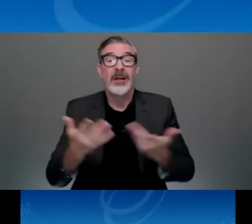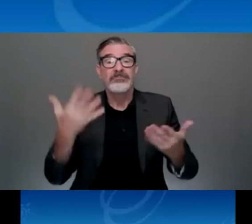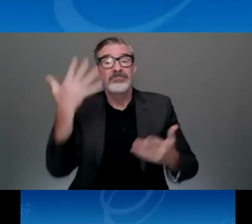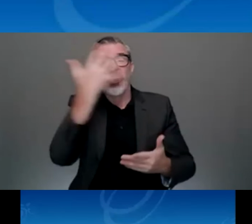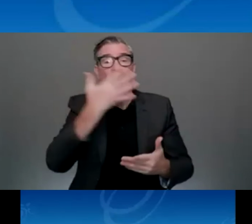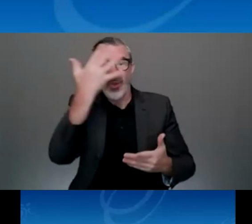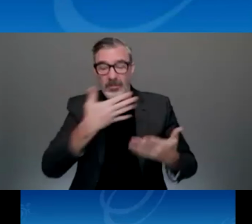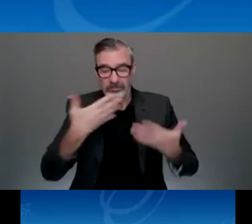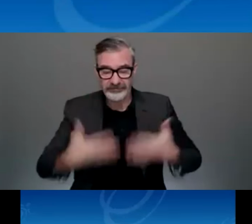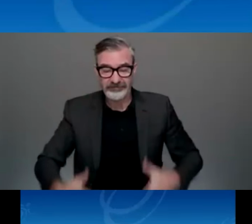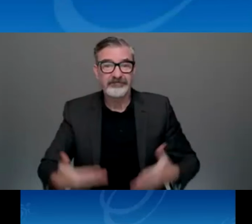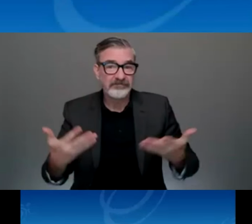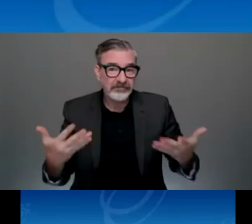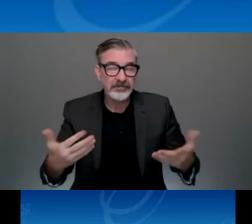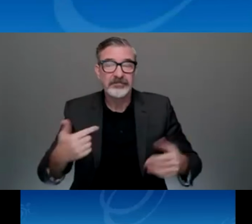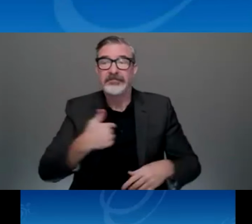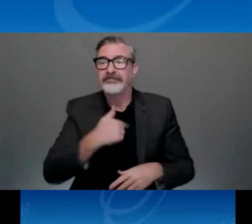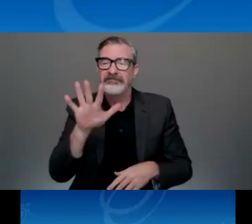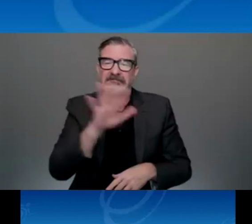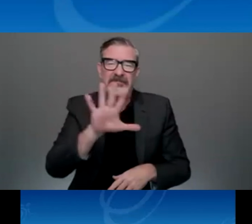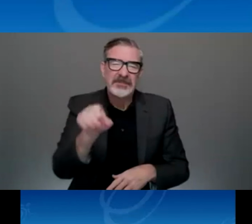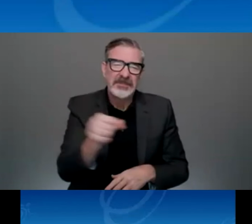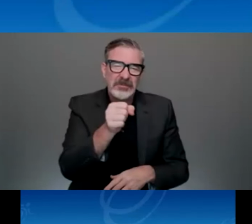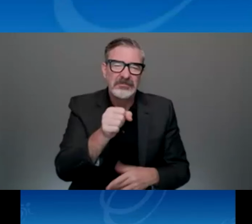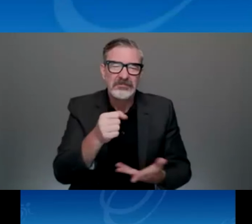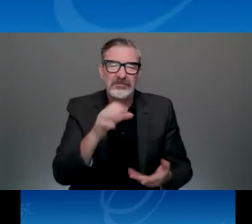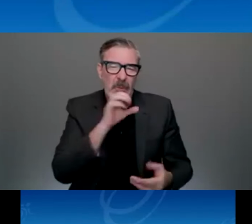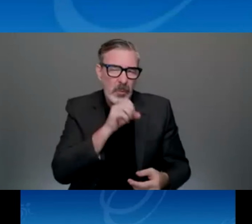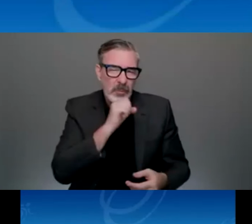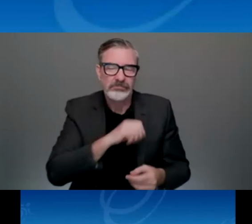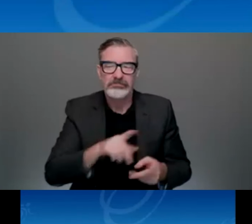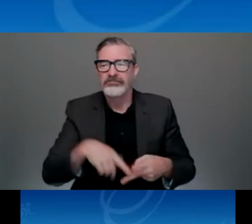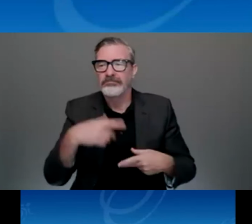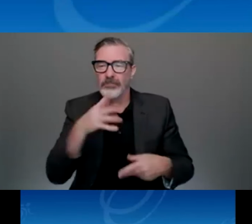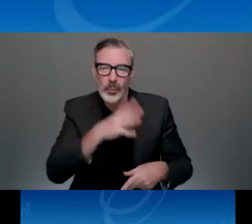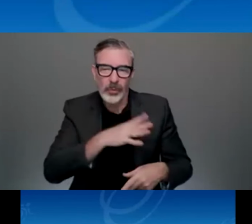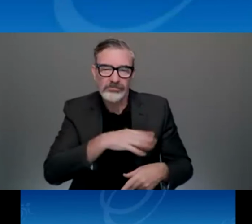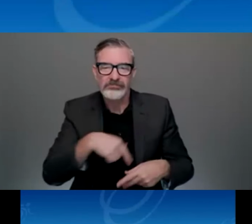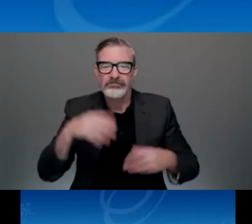I am a middle aged woman with dark curly hair about shoulder length.